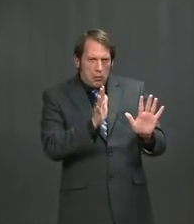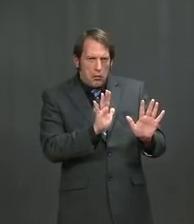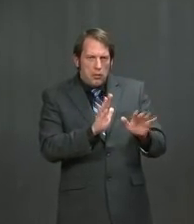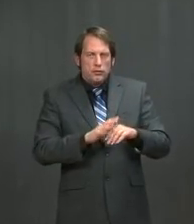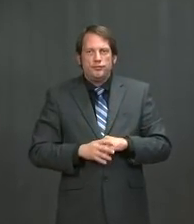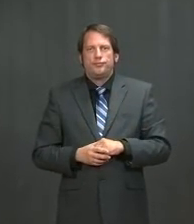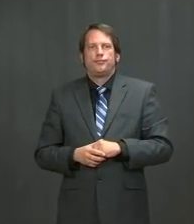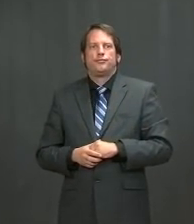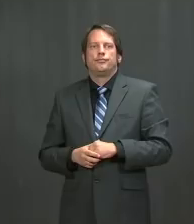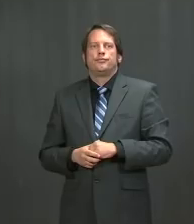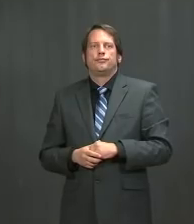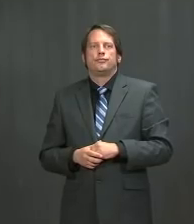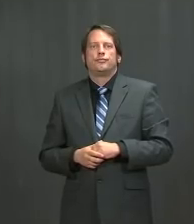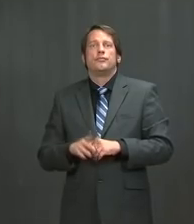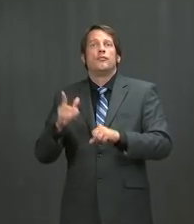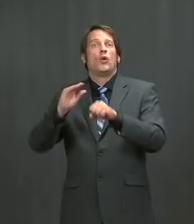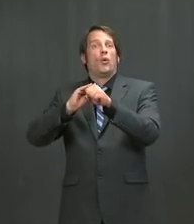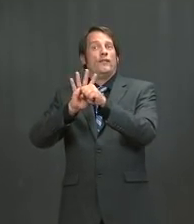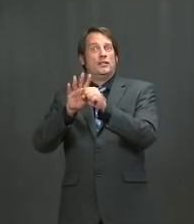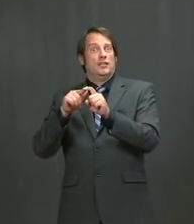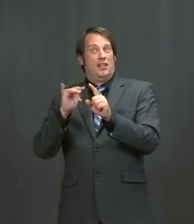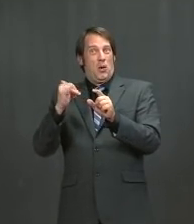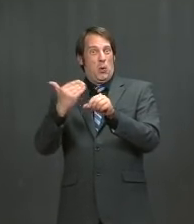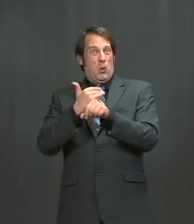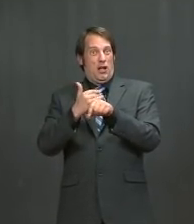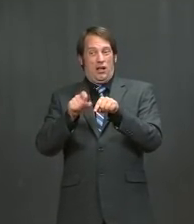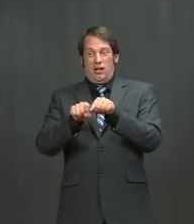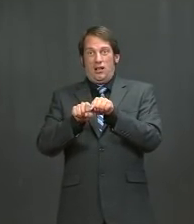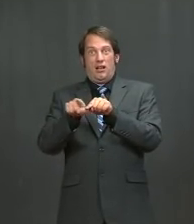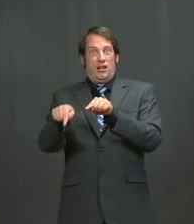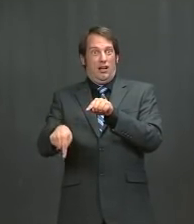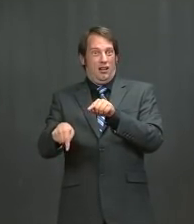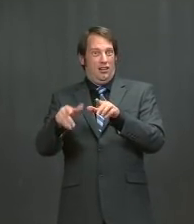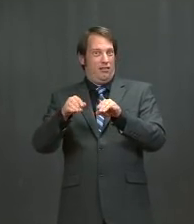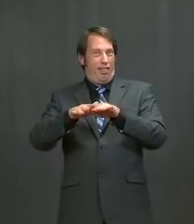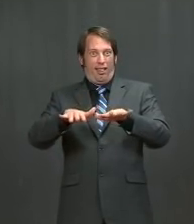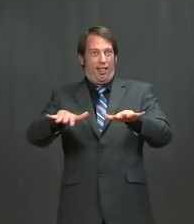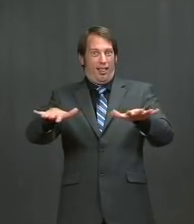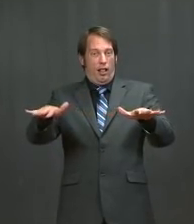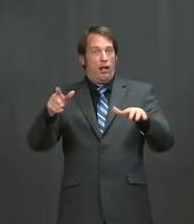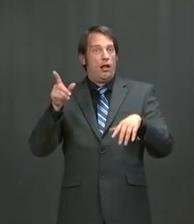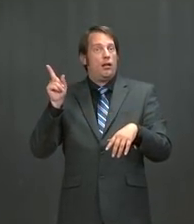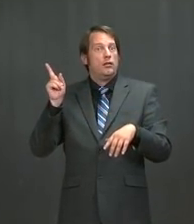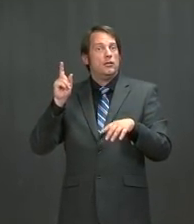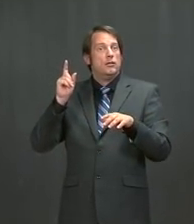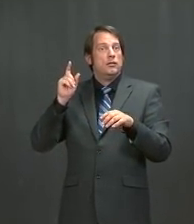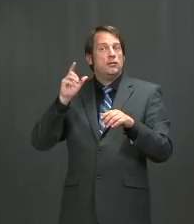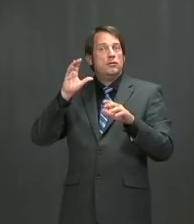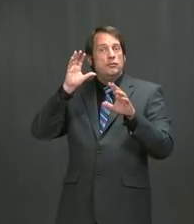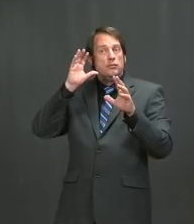is the administration investing in booster shots or ramp-up in production of booster shots or research